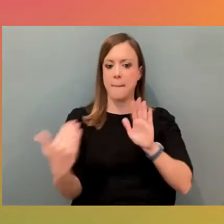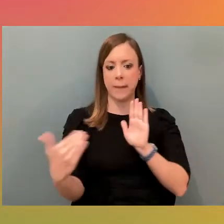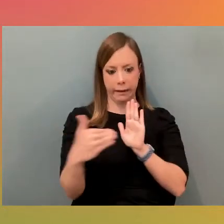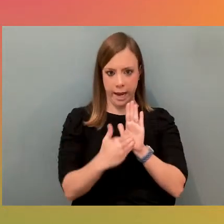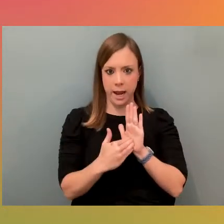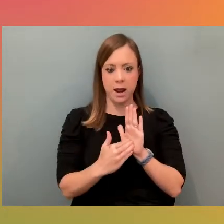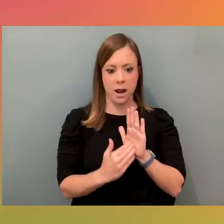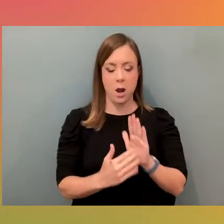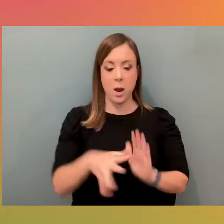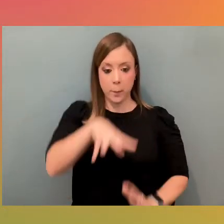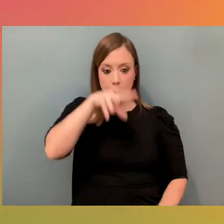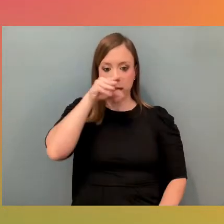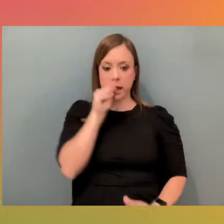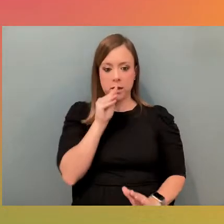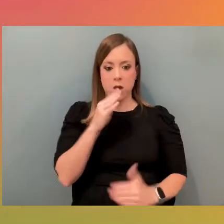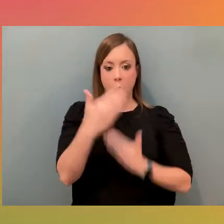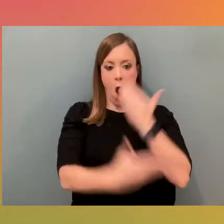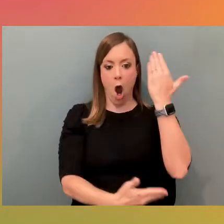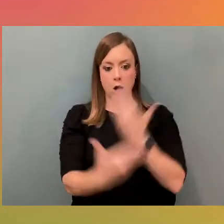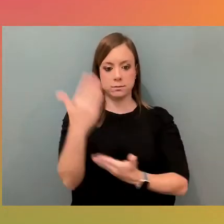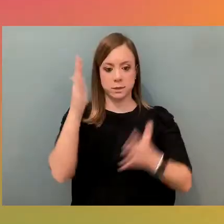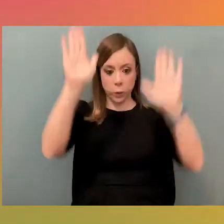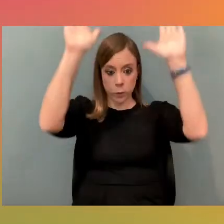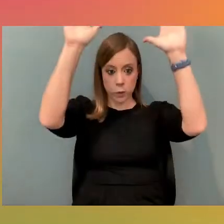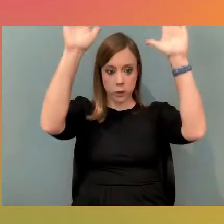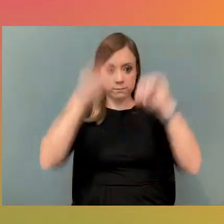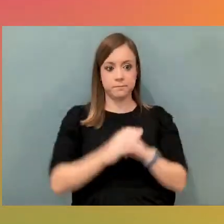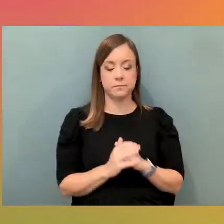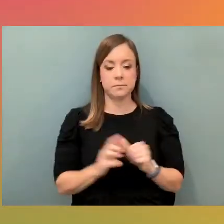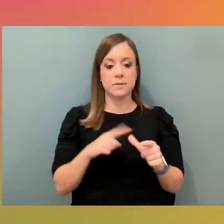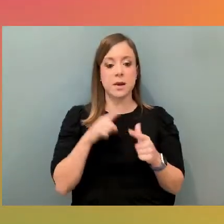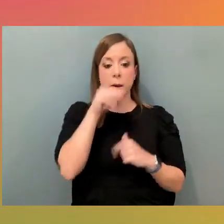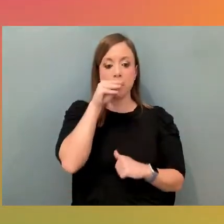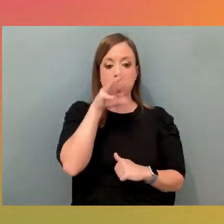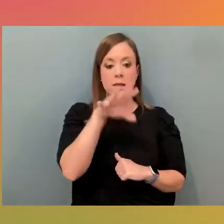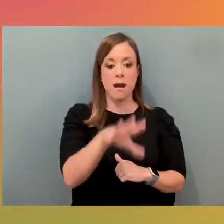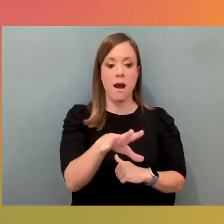EXHALE, ARMS BY YOUR SIDES.